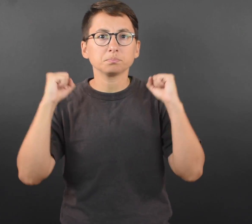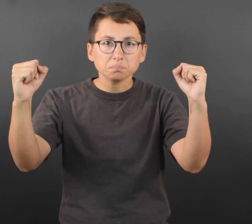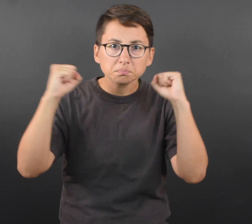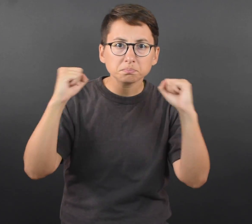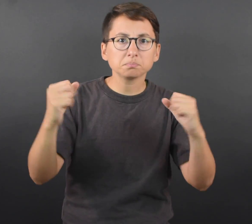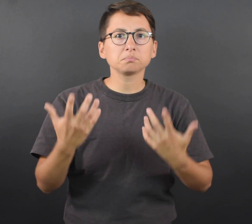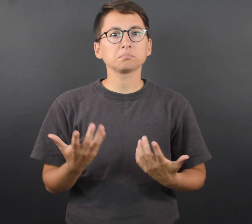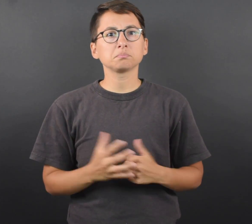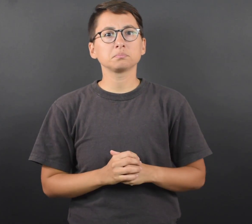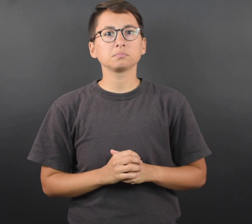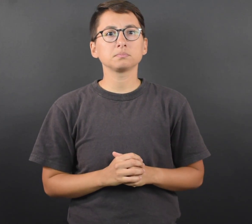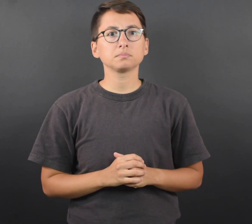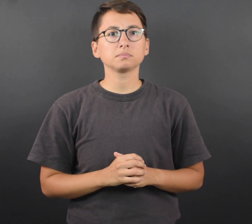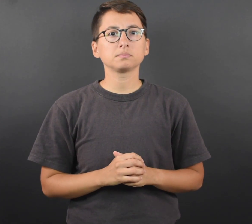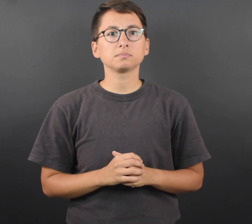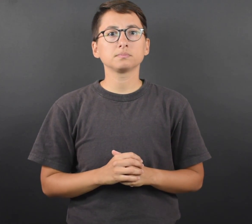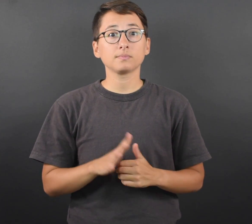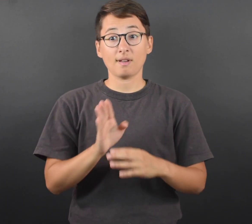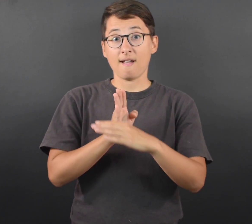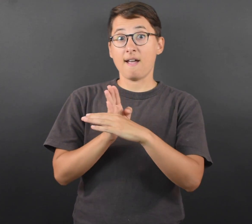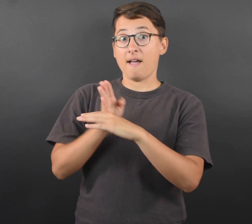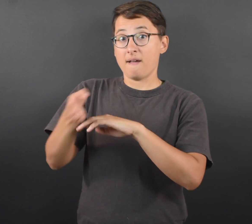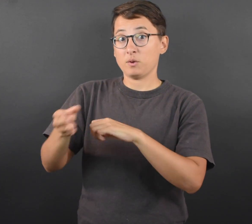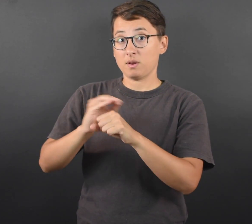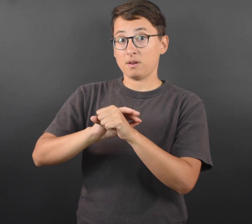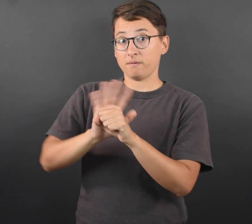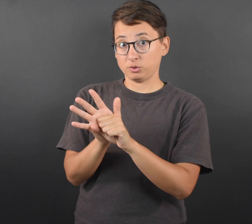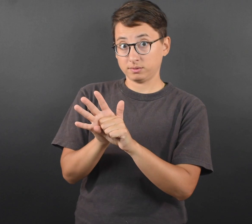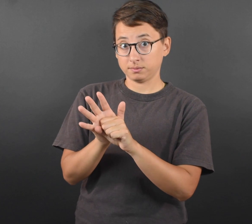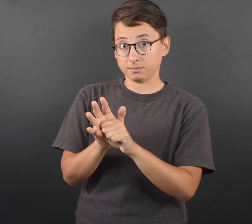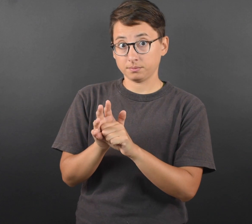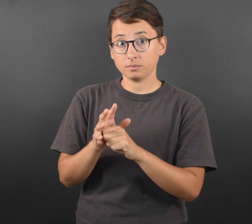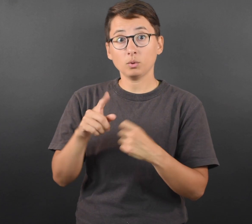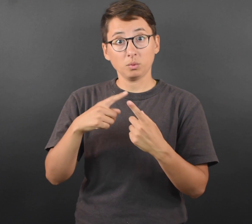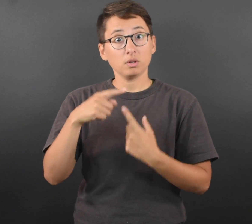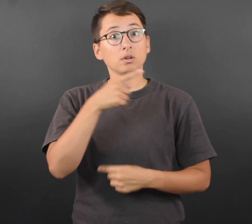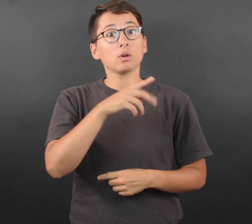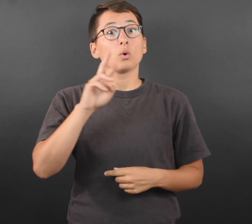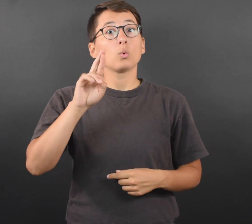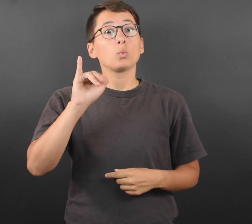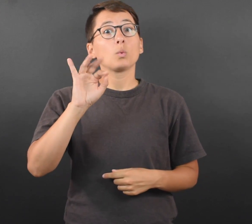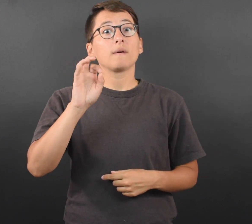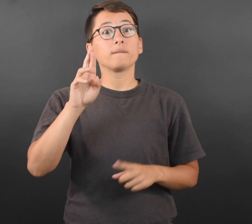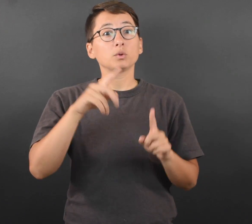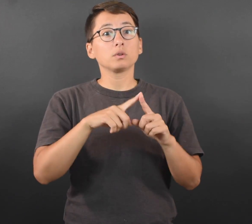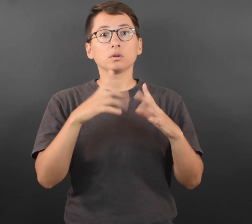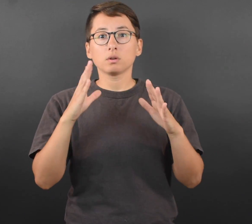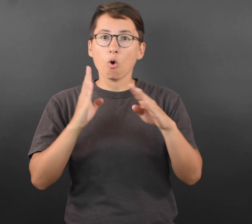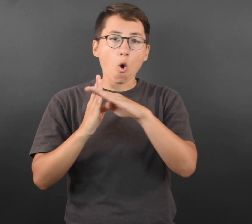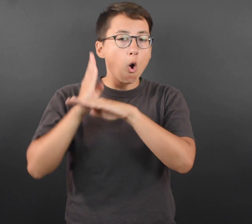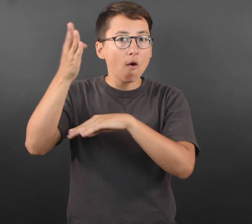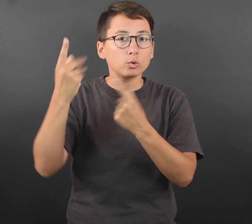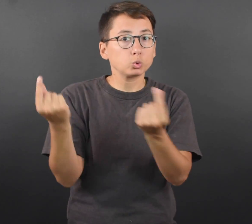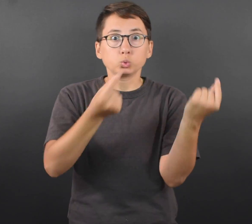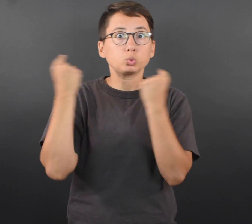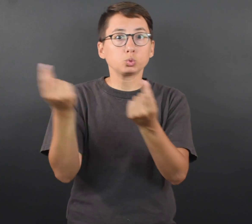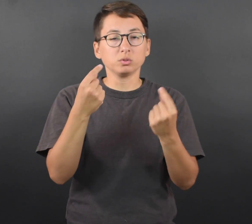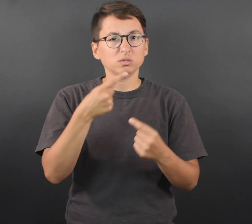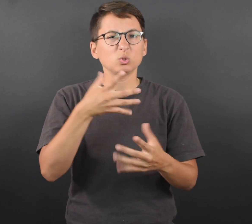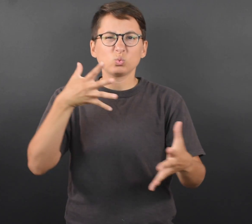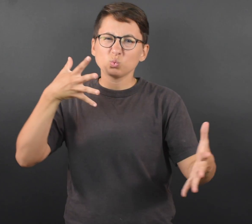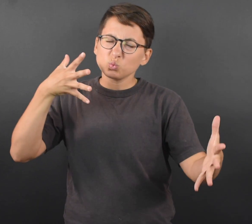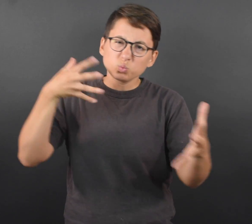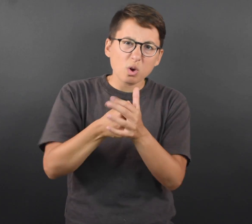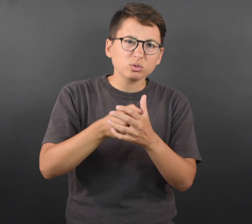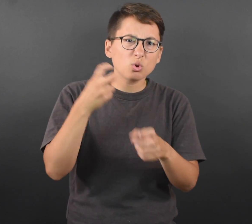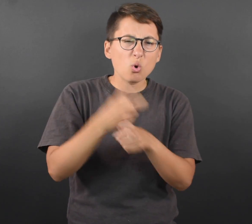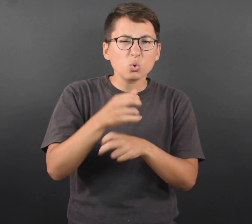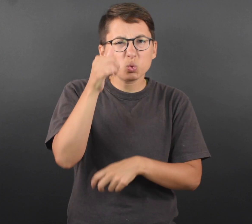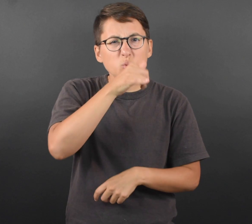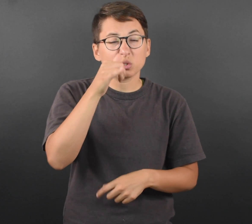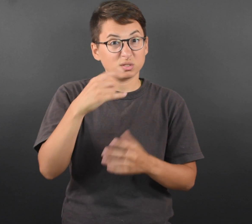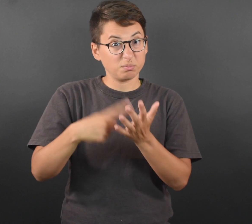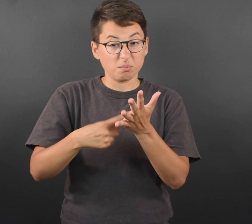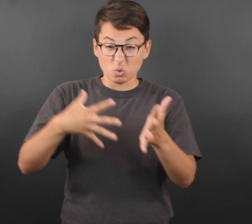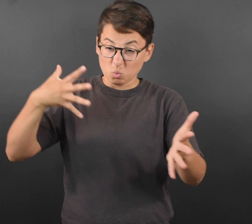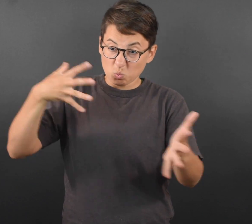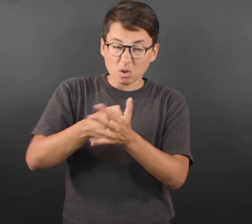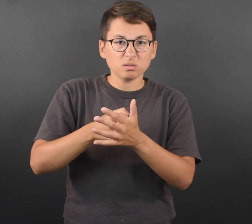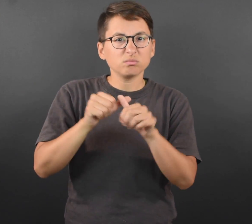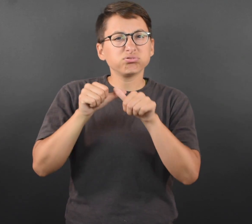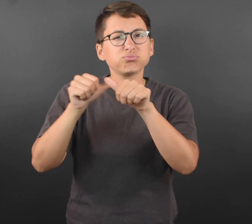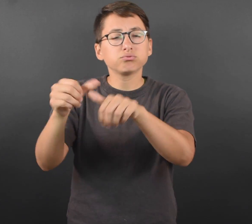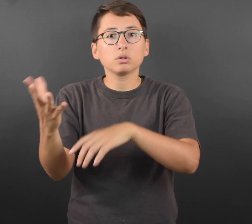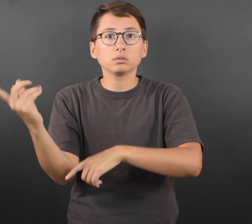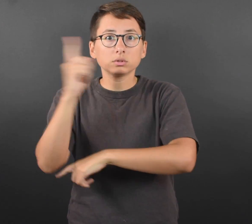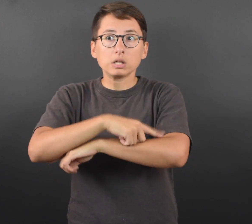Post-COVID, when Rieffer overdoes it, she said she crashes hard, and sometimes for days.